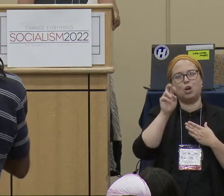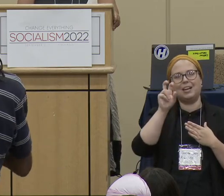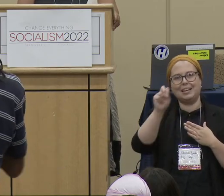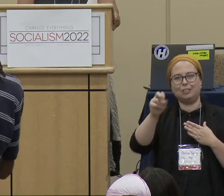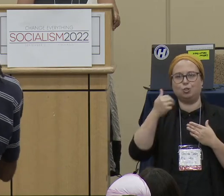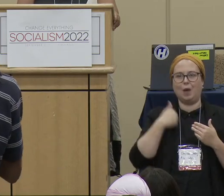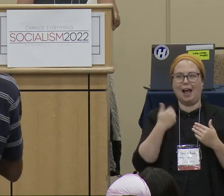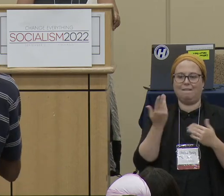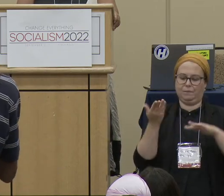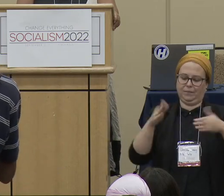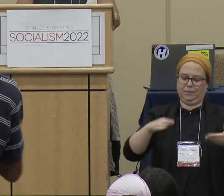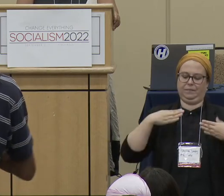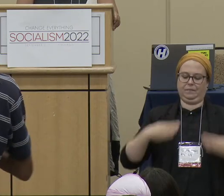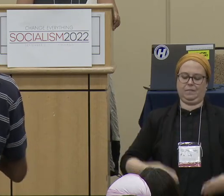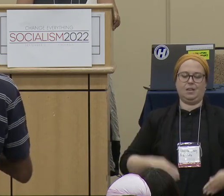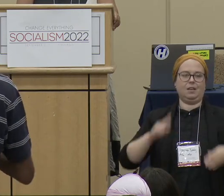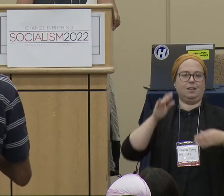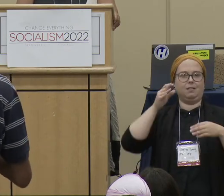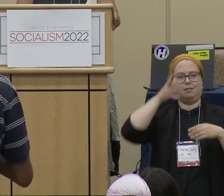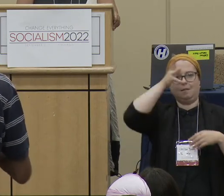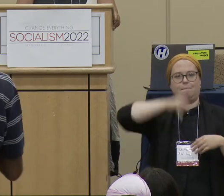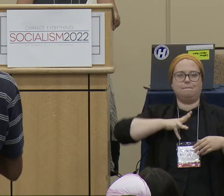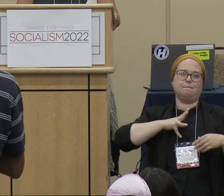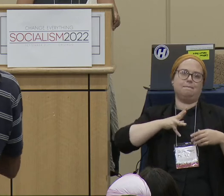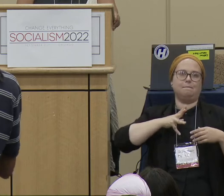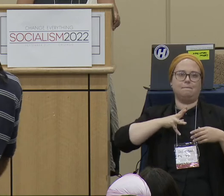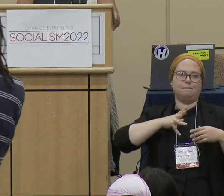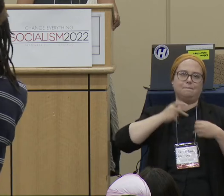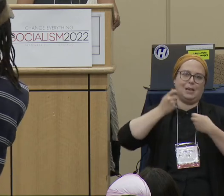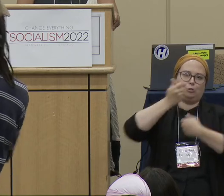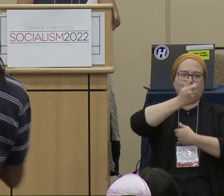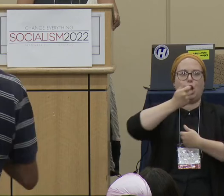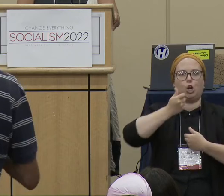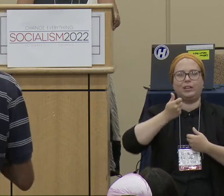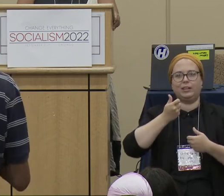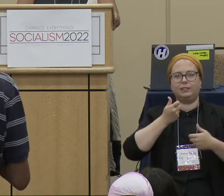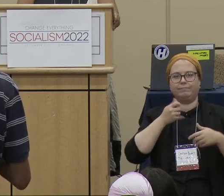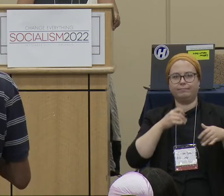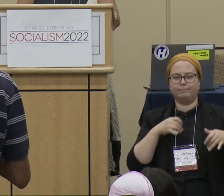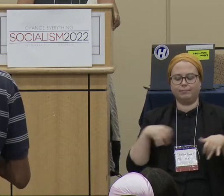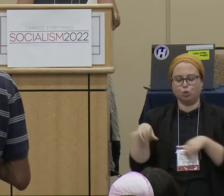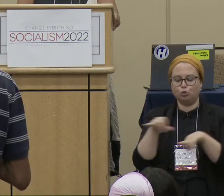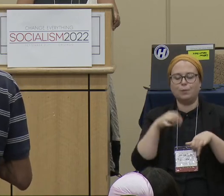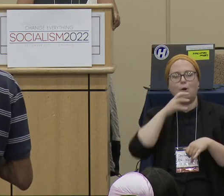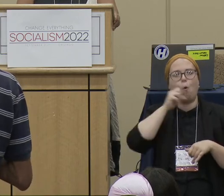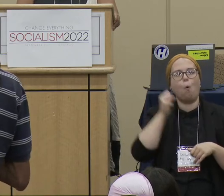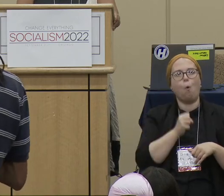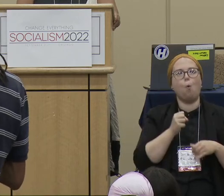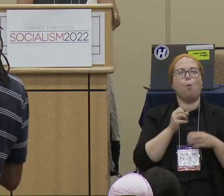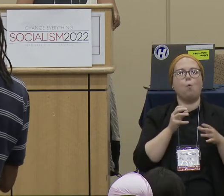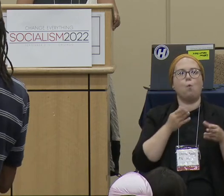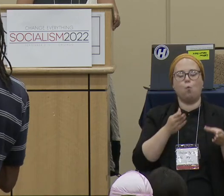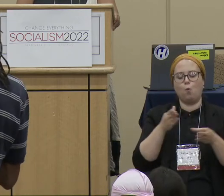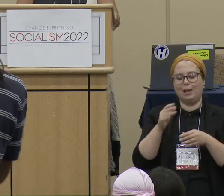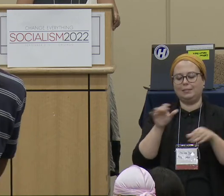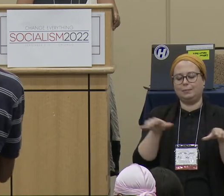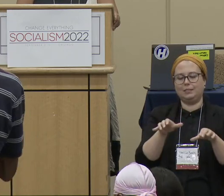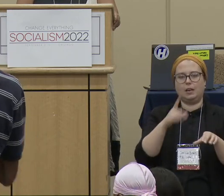Feels like a weekend atWeekend At Bernies kind of thing sometimes, carrying around this corpse of patriarchy, socialism. Kind of old ways that has been done for a long